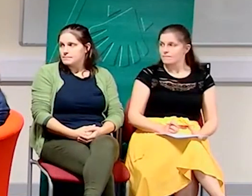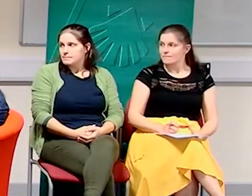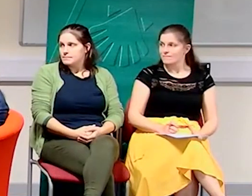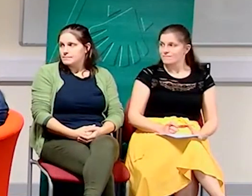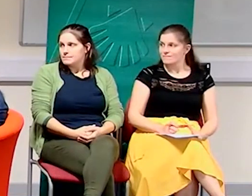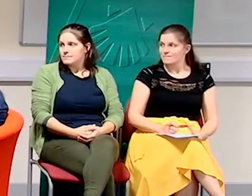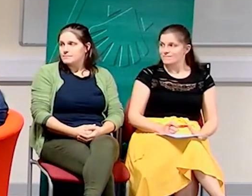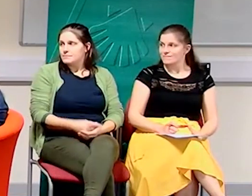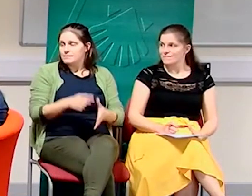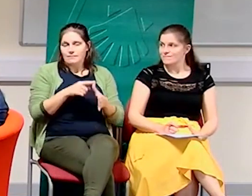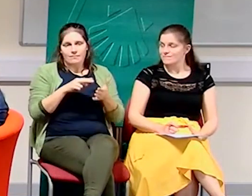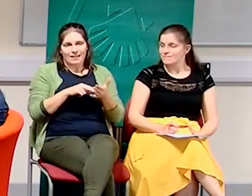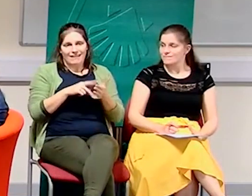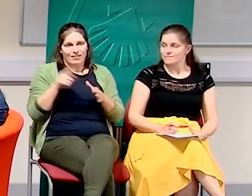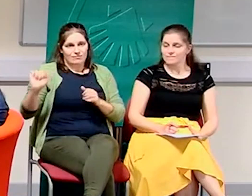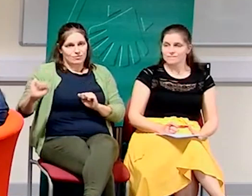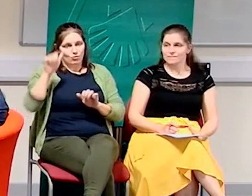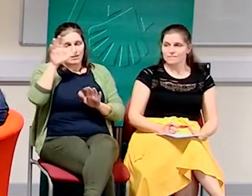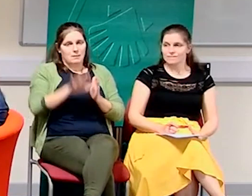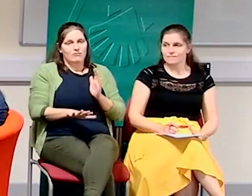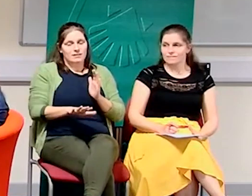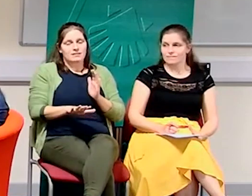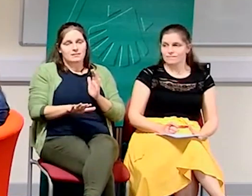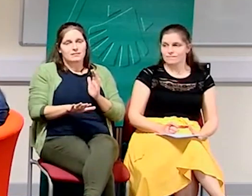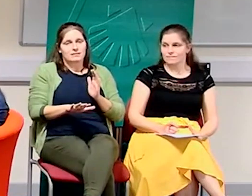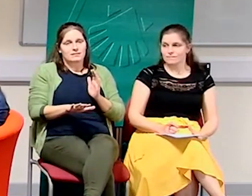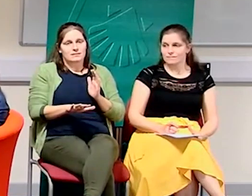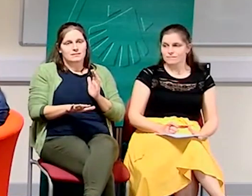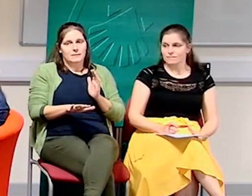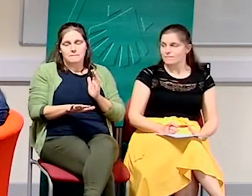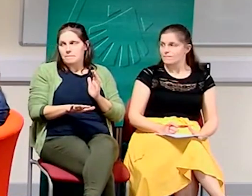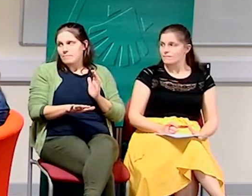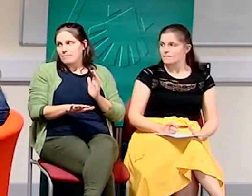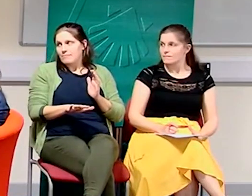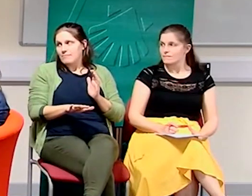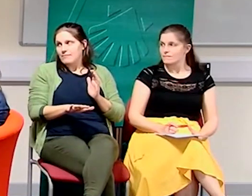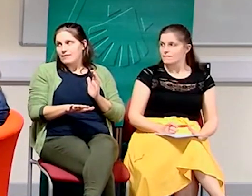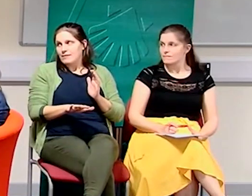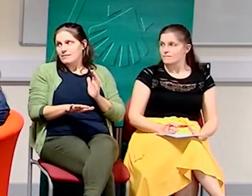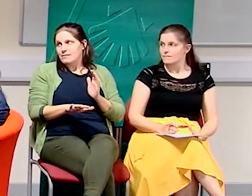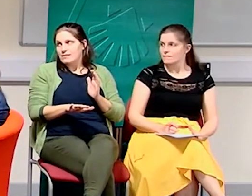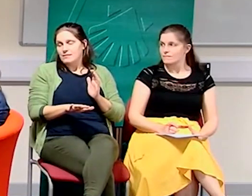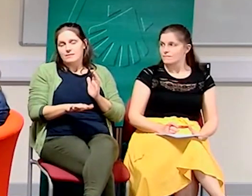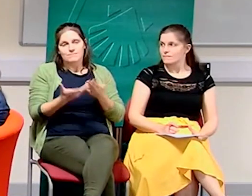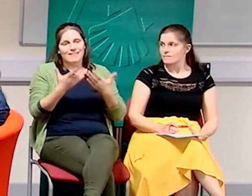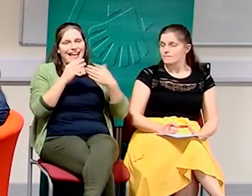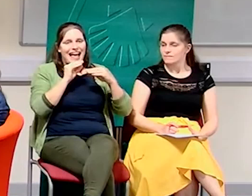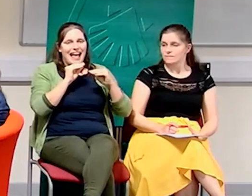Anna obviously your experience in spans the the um uh education primary and secondary as